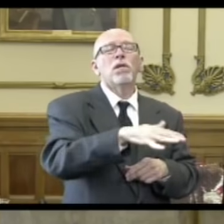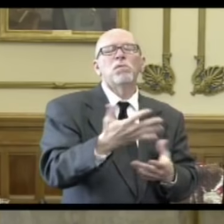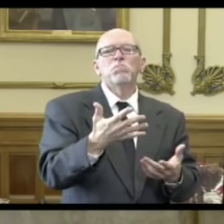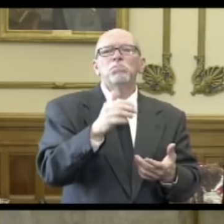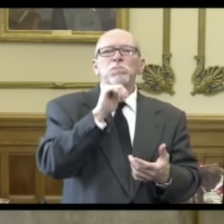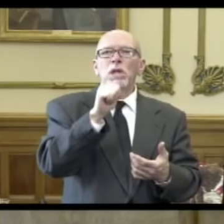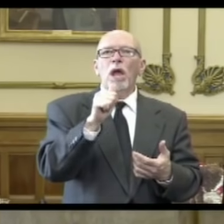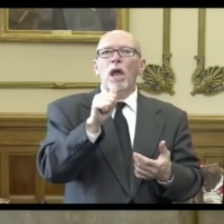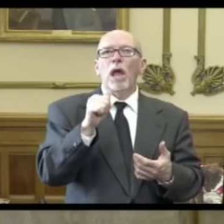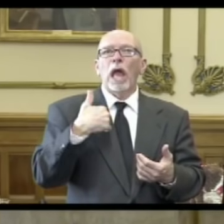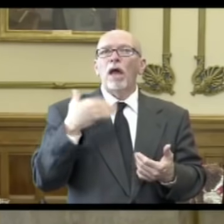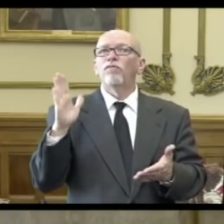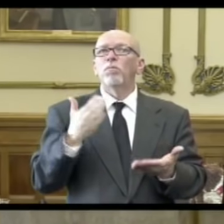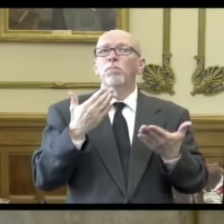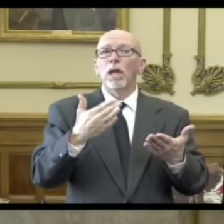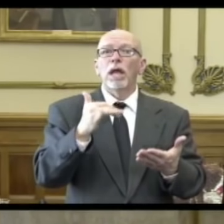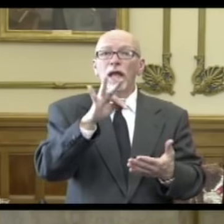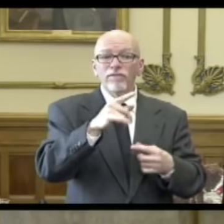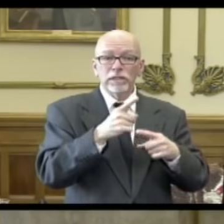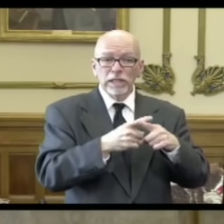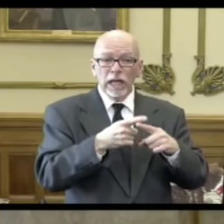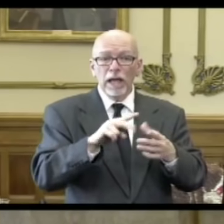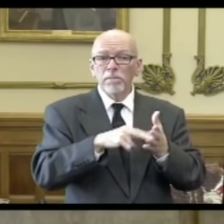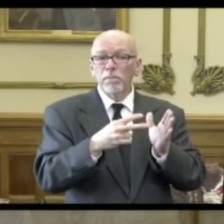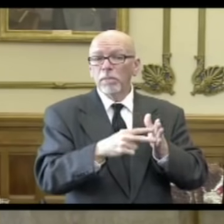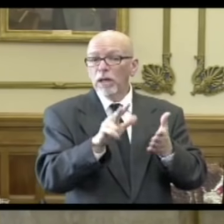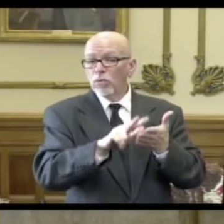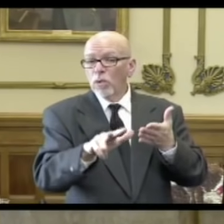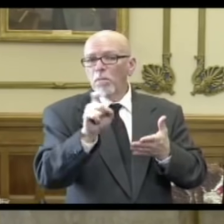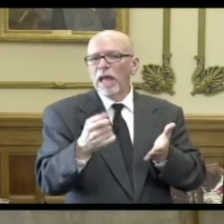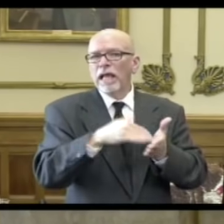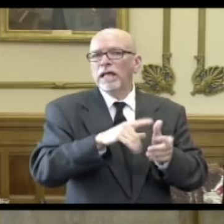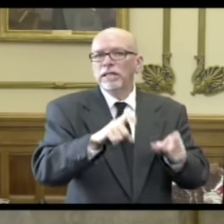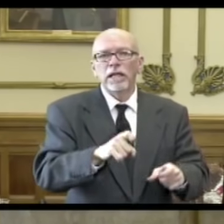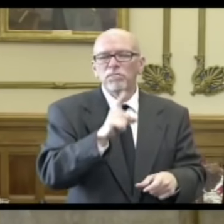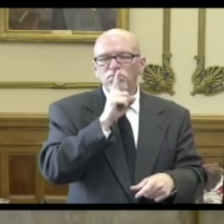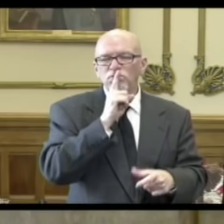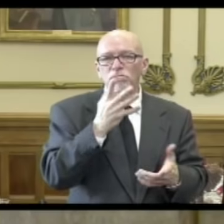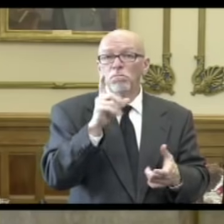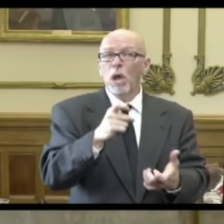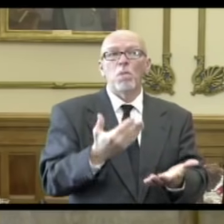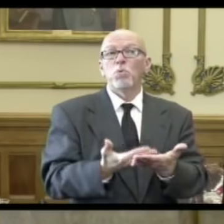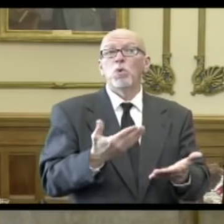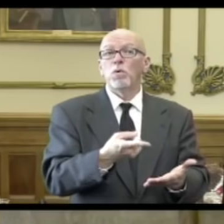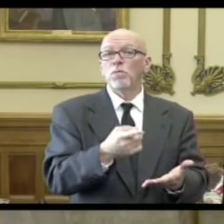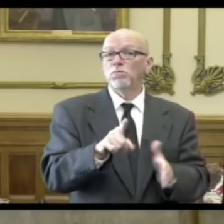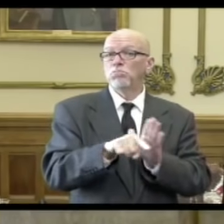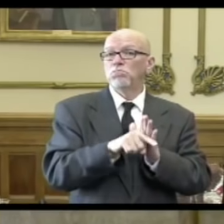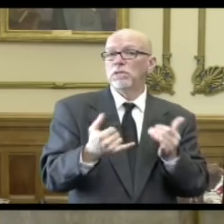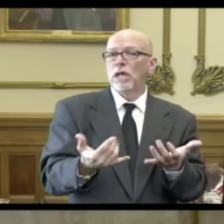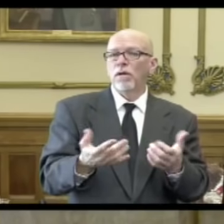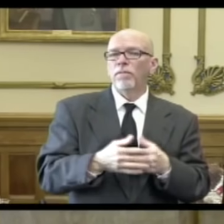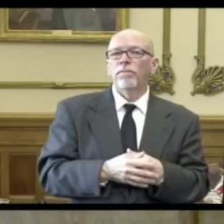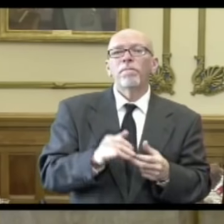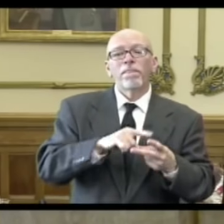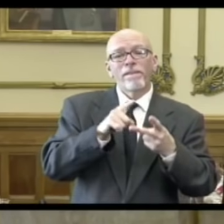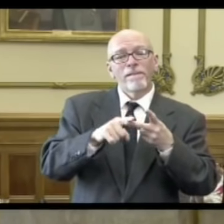MAKE PROPER RECOMMENDATIONS AND SAY TAKE CARE OF AT RISK GROUPS. BUT FOR MOST PEOPLE THERE IS AND I'M A AND A RECOMMENDATION THAT EVERYBODY